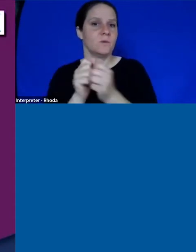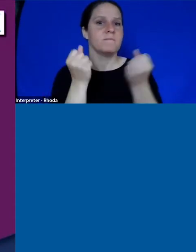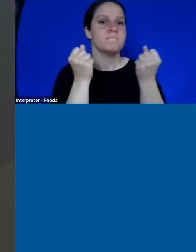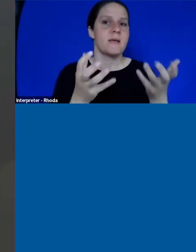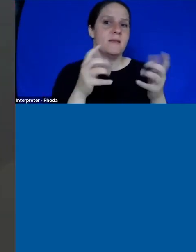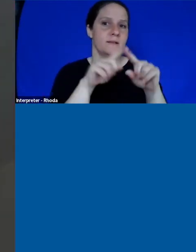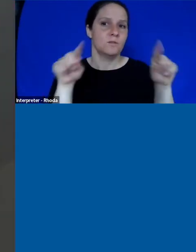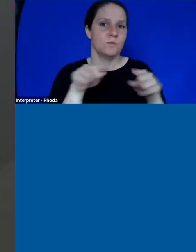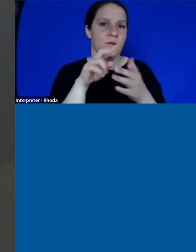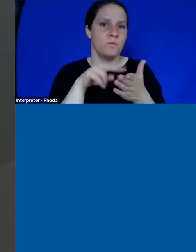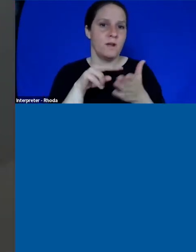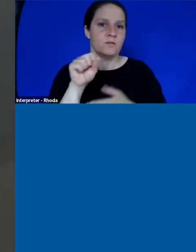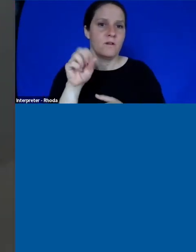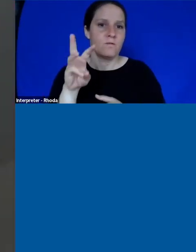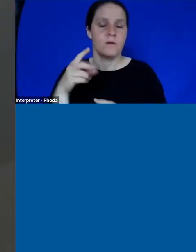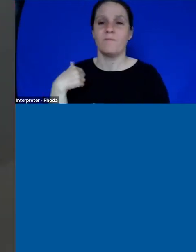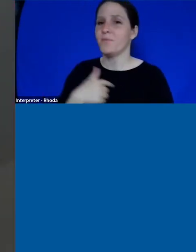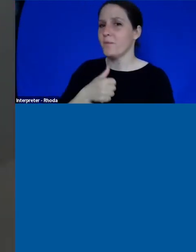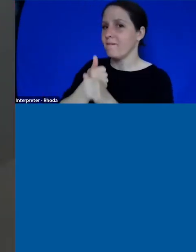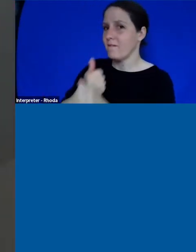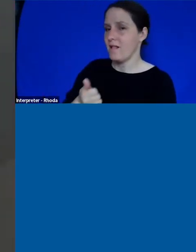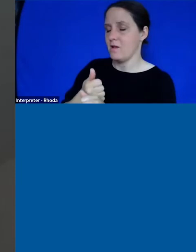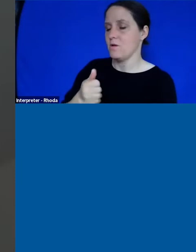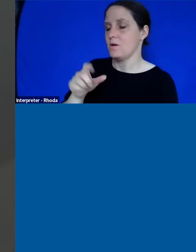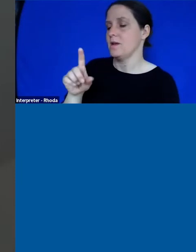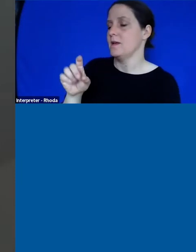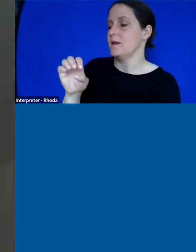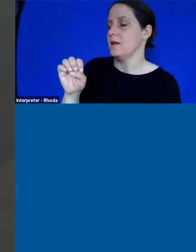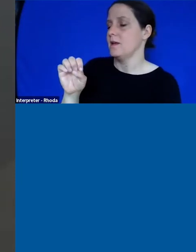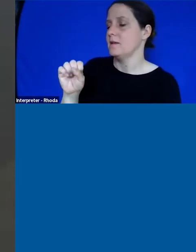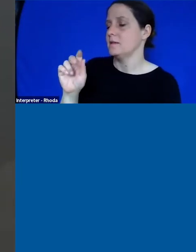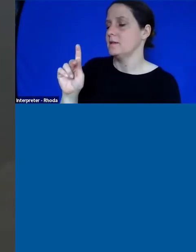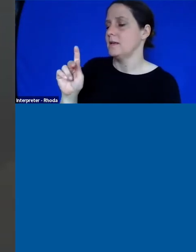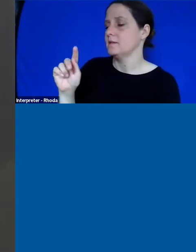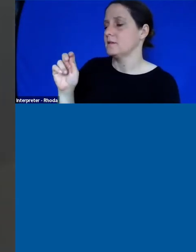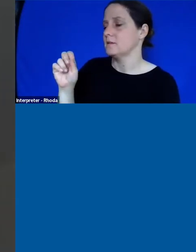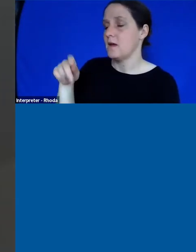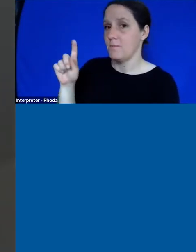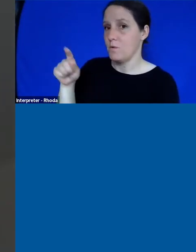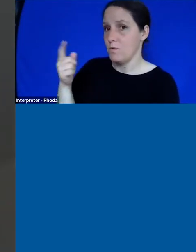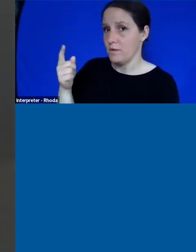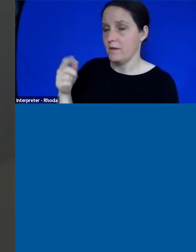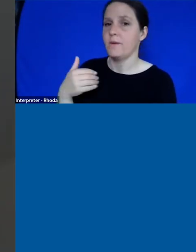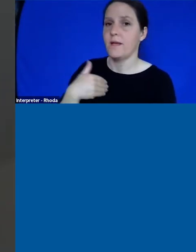We stuck to the desktop only, but we did have a VoiceOver, We had at least one VoiceOver user, one JAWS user.